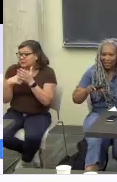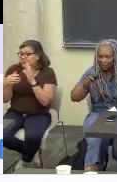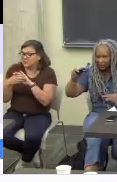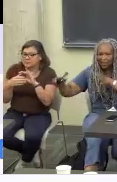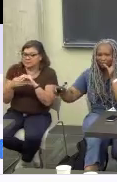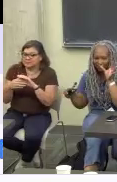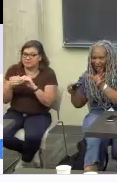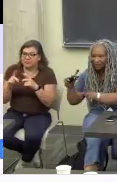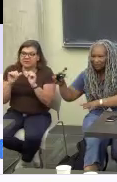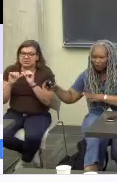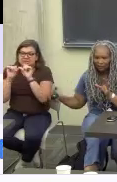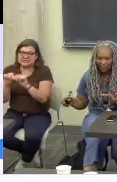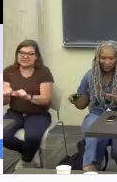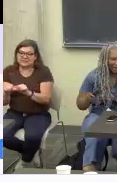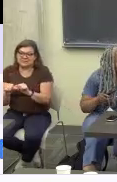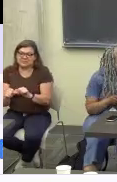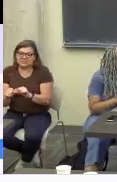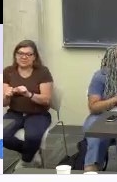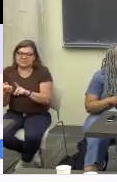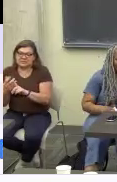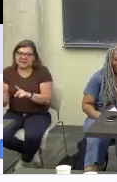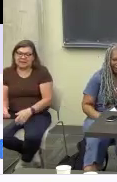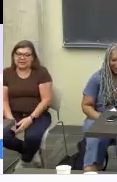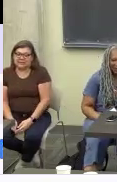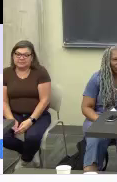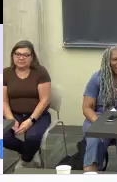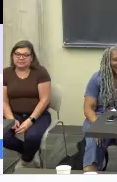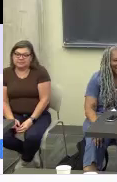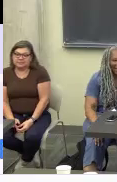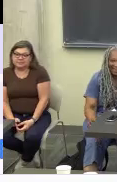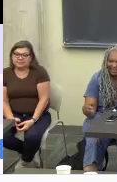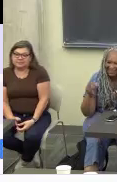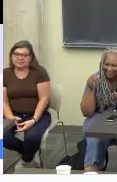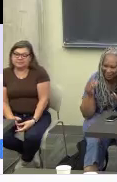that it just keeps sort of expanding and showing up in different places organically. I think it's